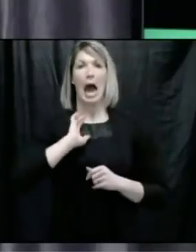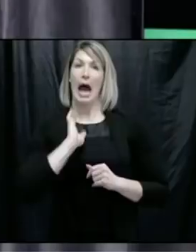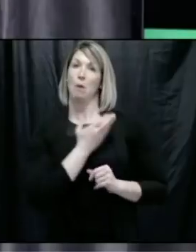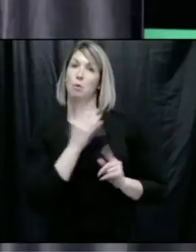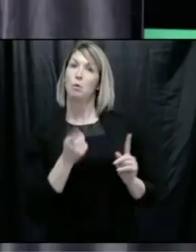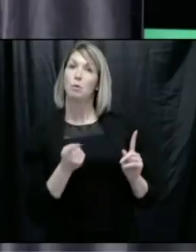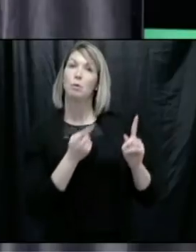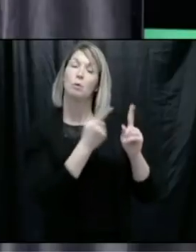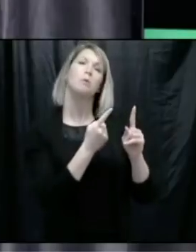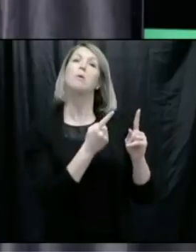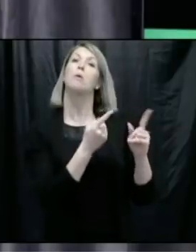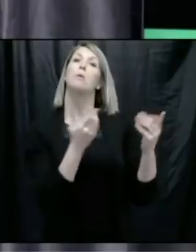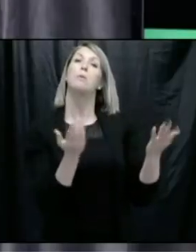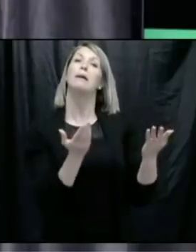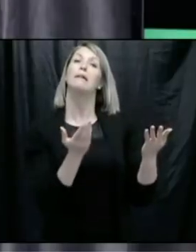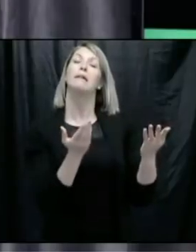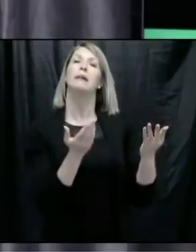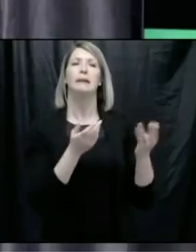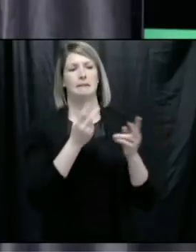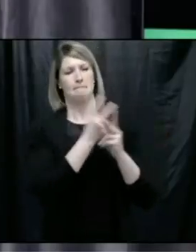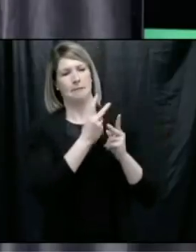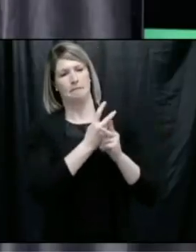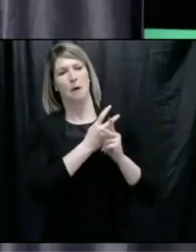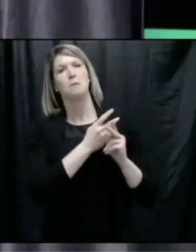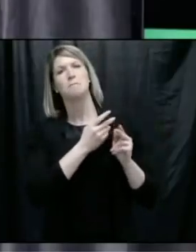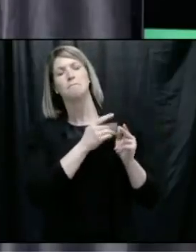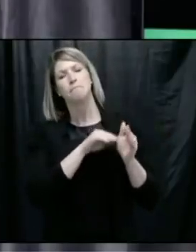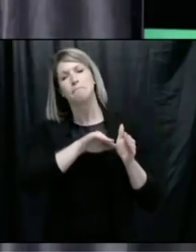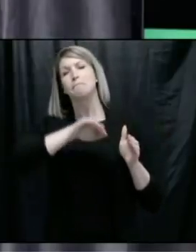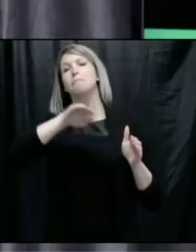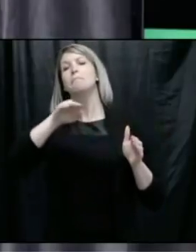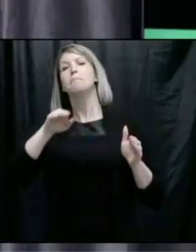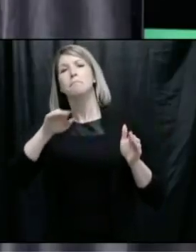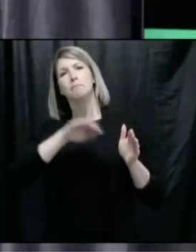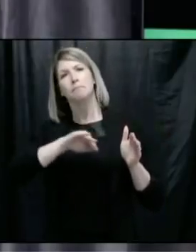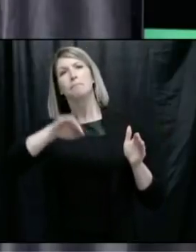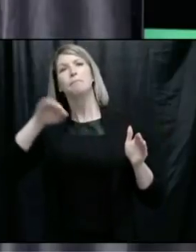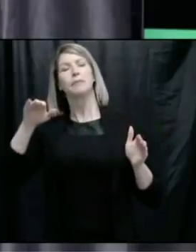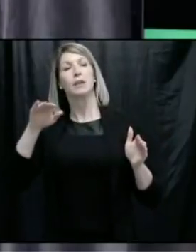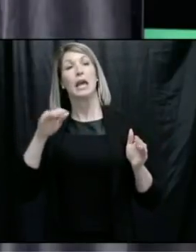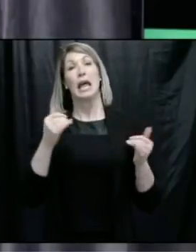SO. THE MANDATE IS READY TO LOOK AT